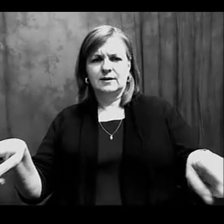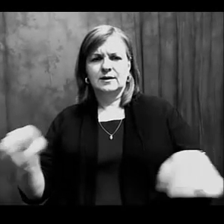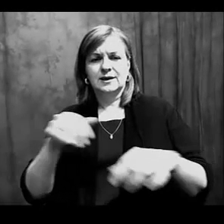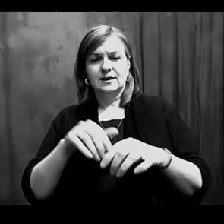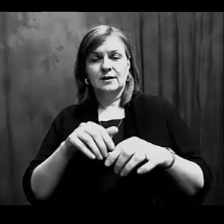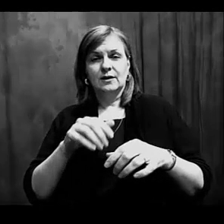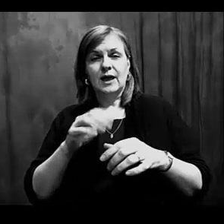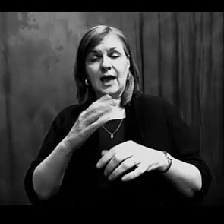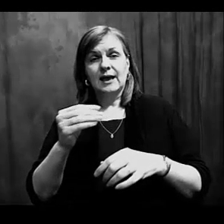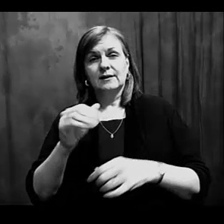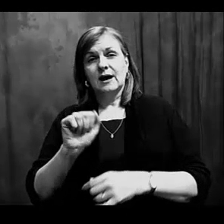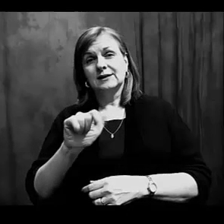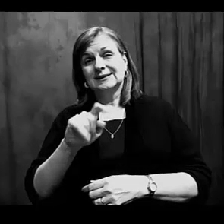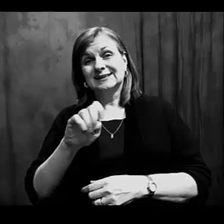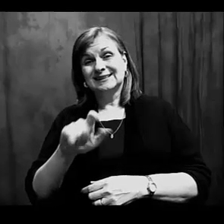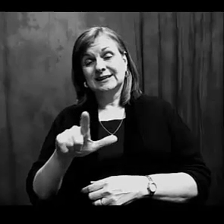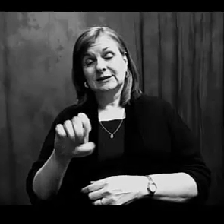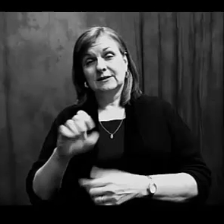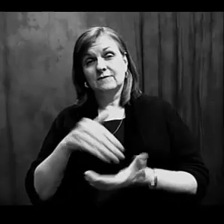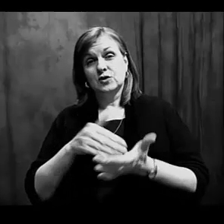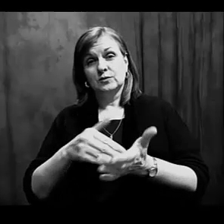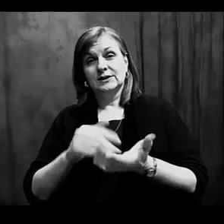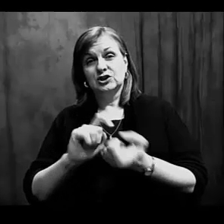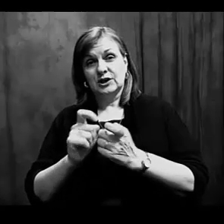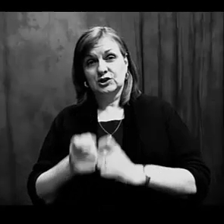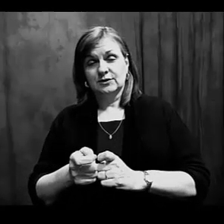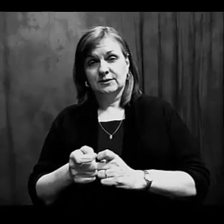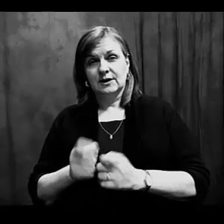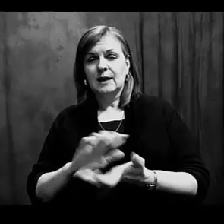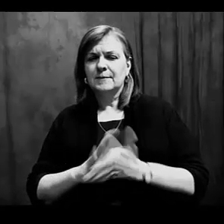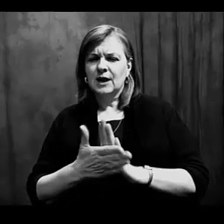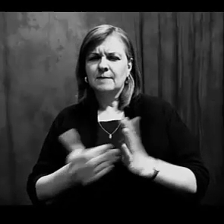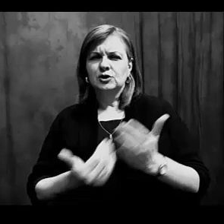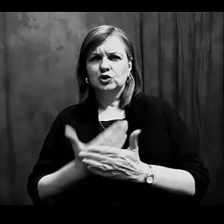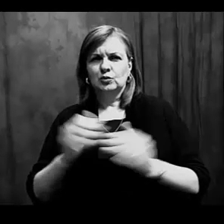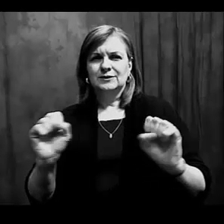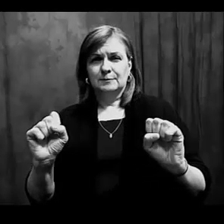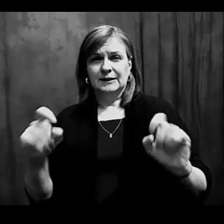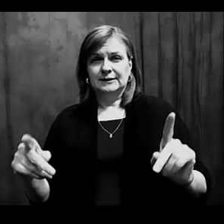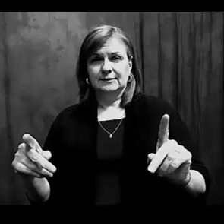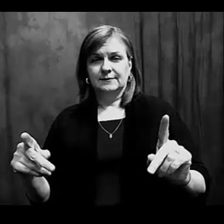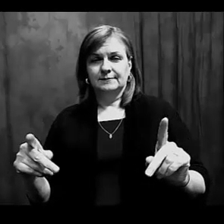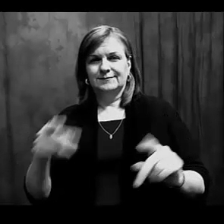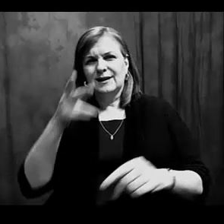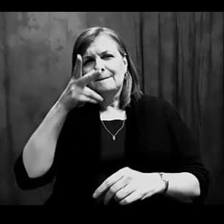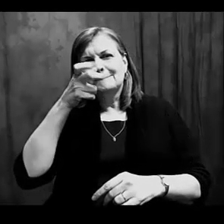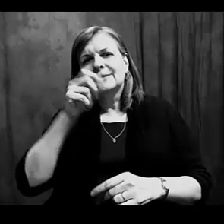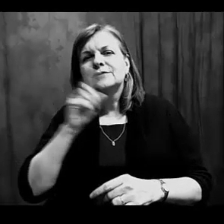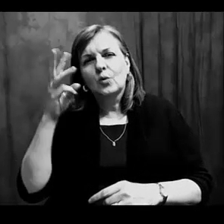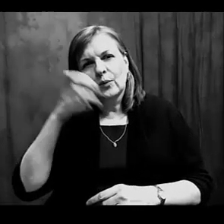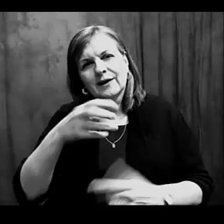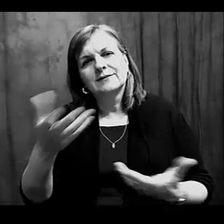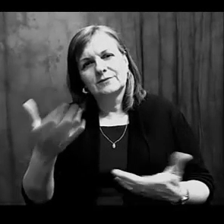in their allele frequency and then eventually become new species so